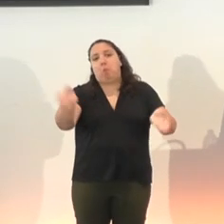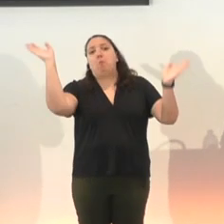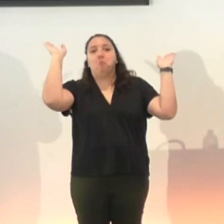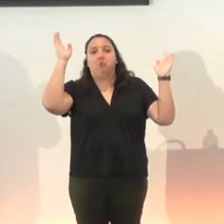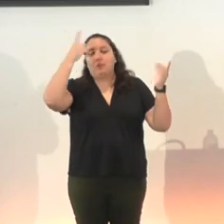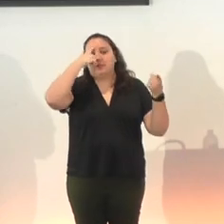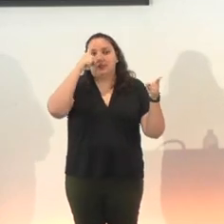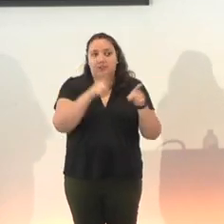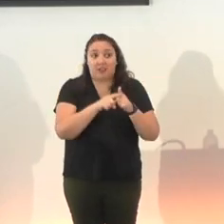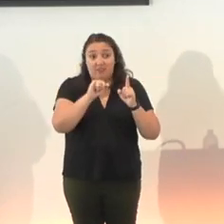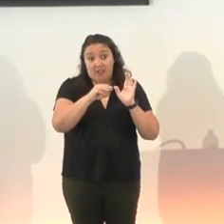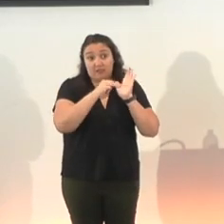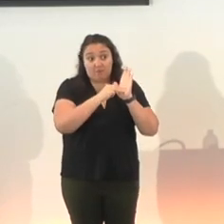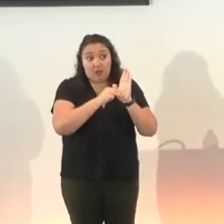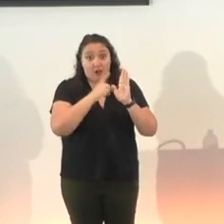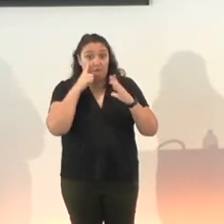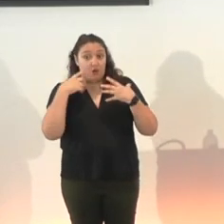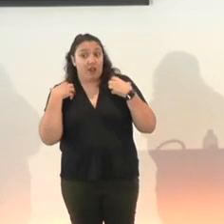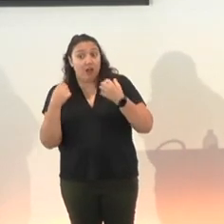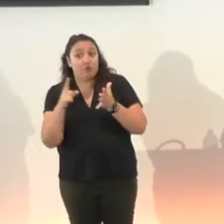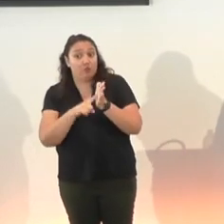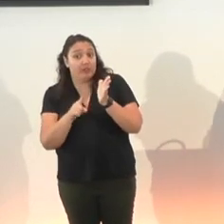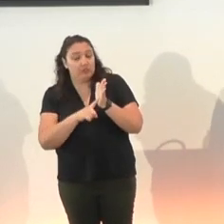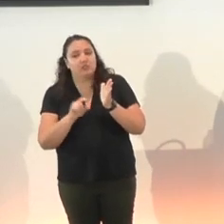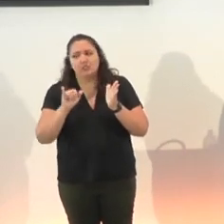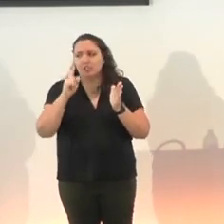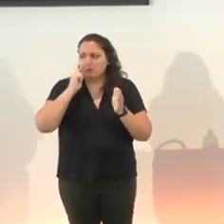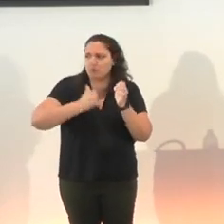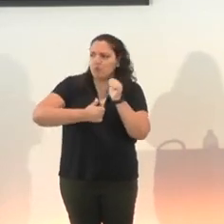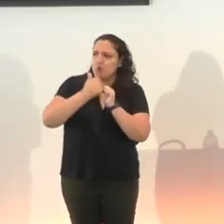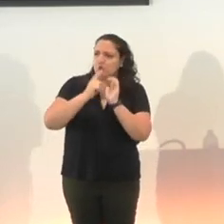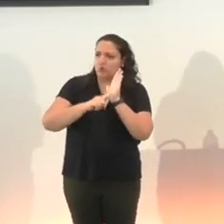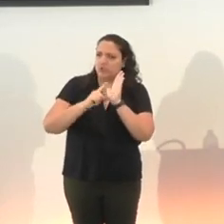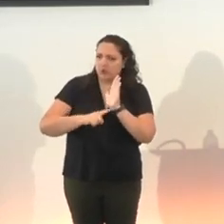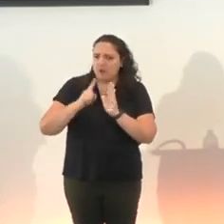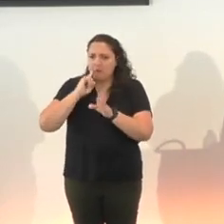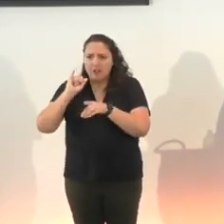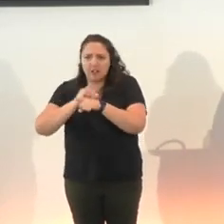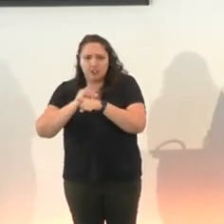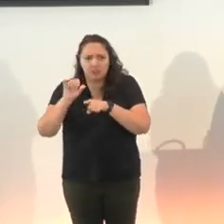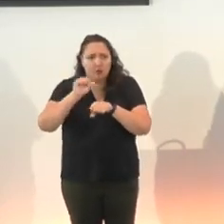the model on health research and I think it's most industry funded research is that you sign